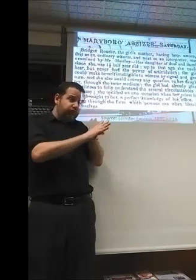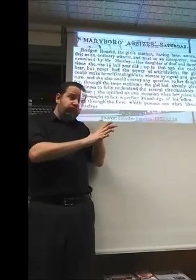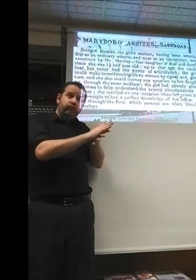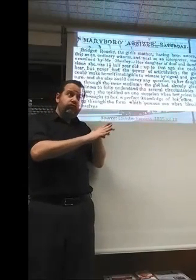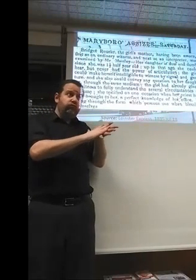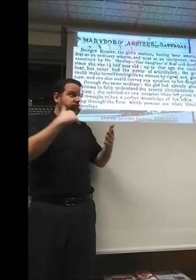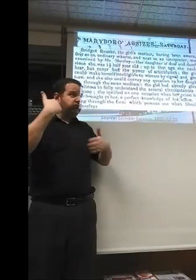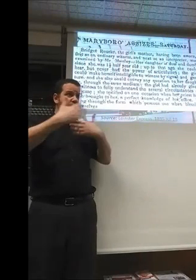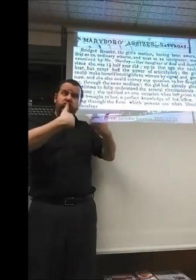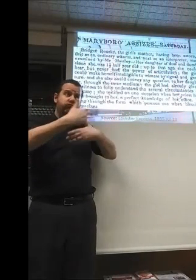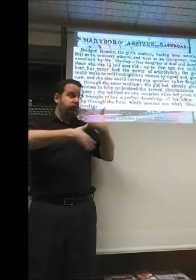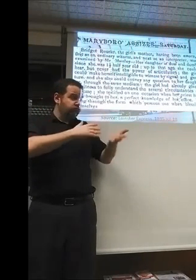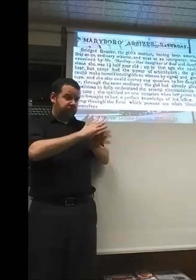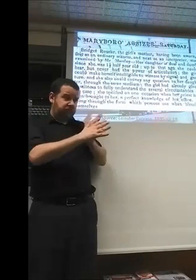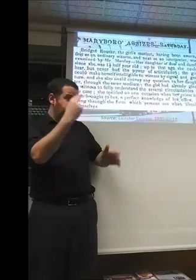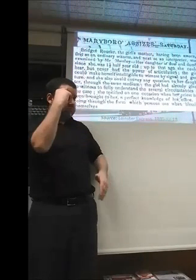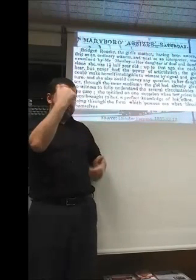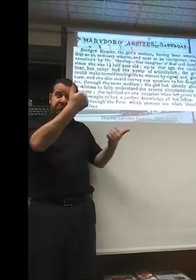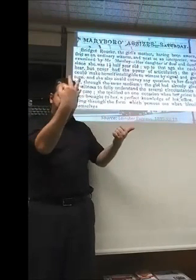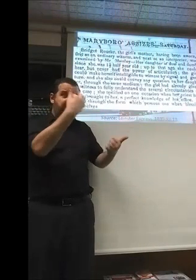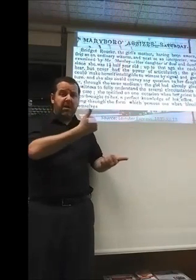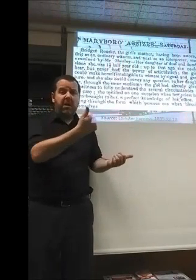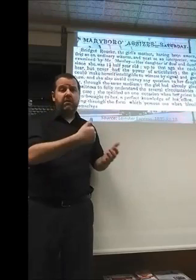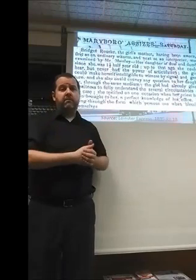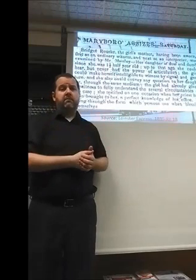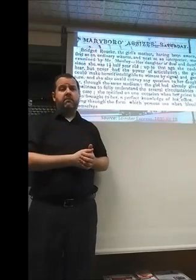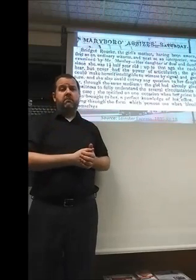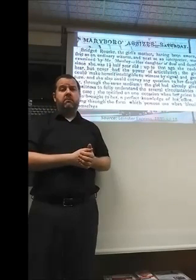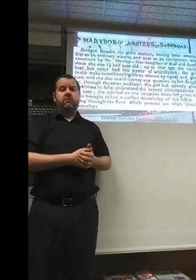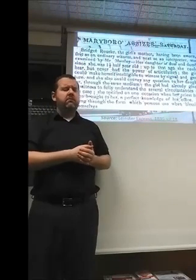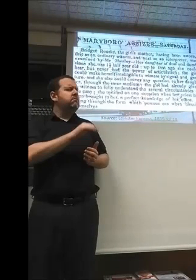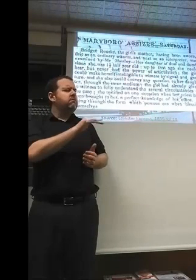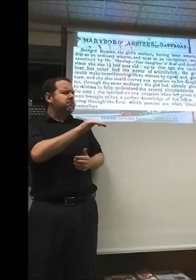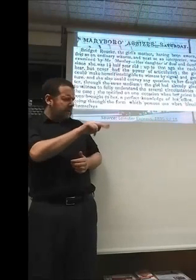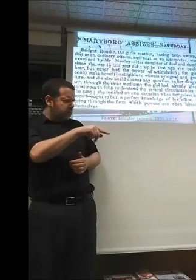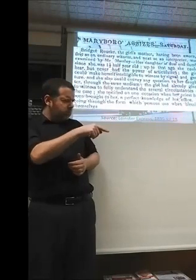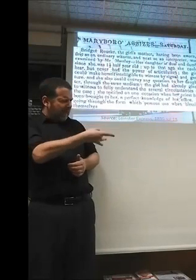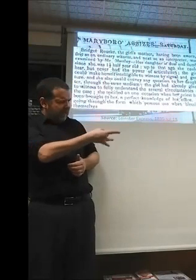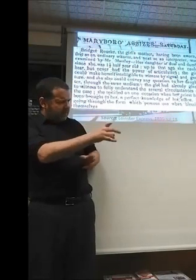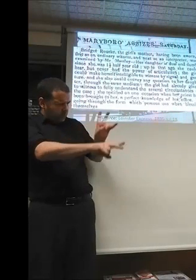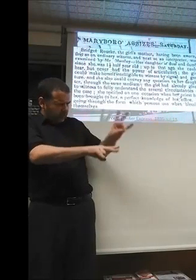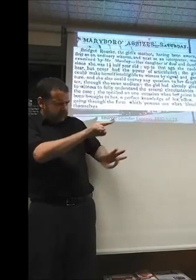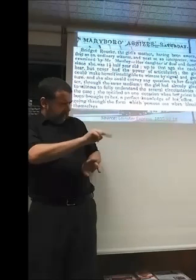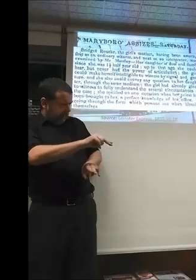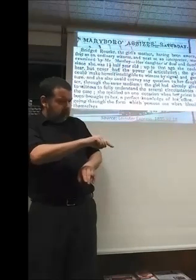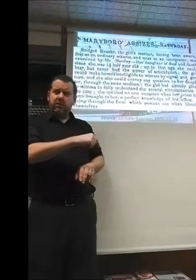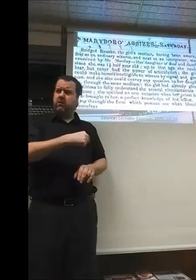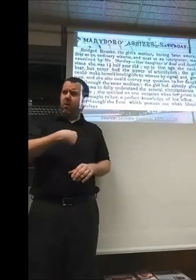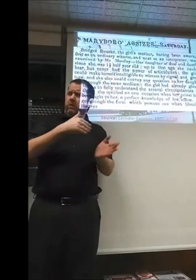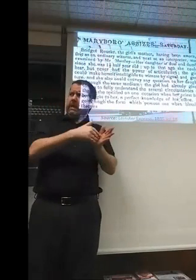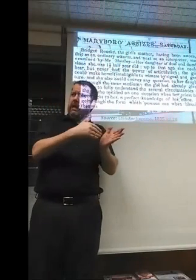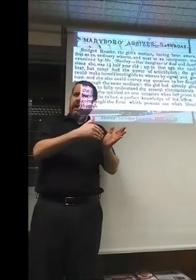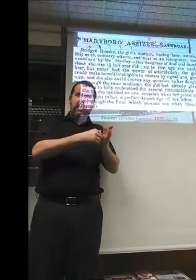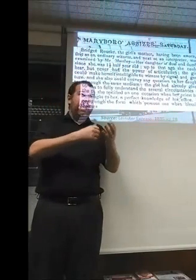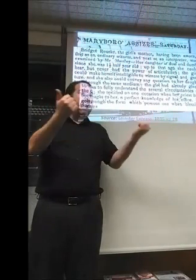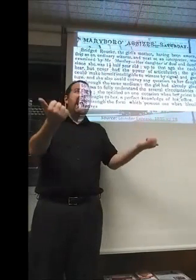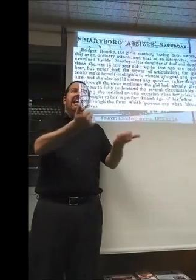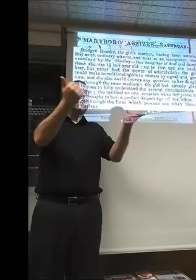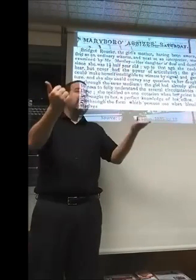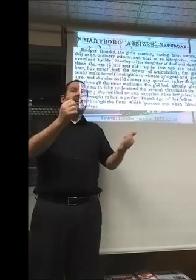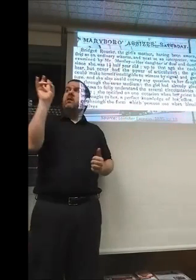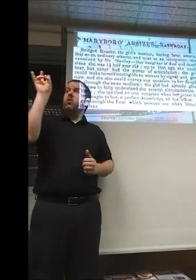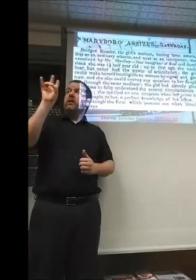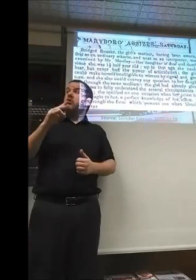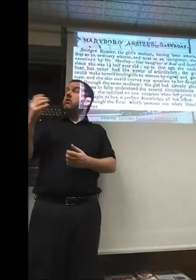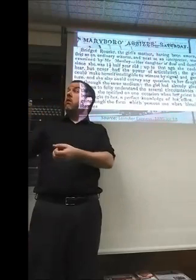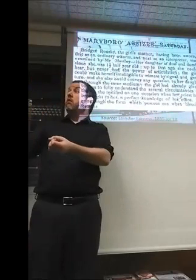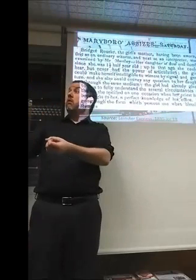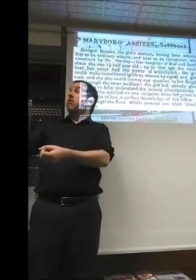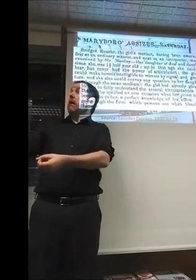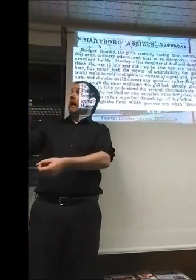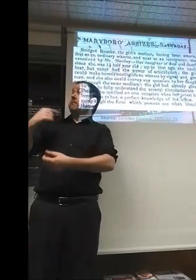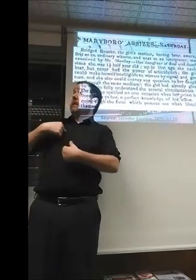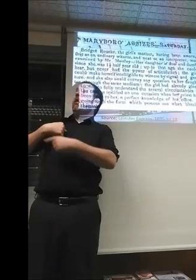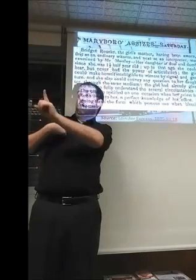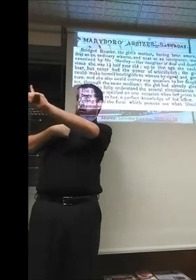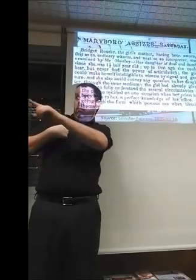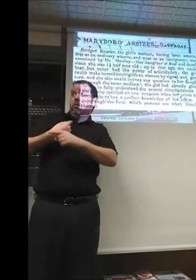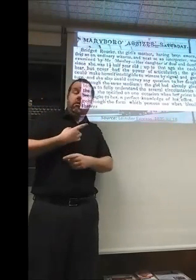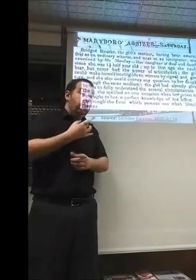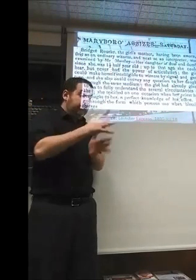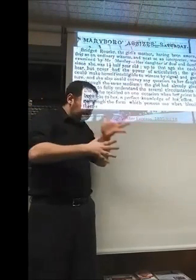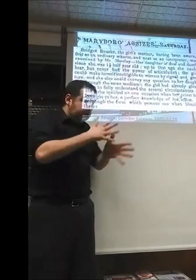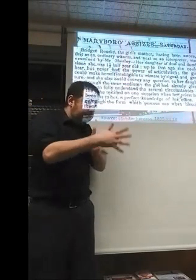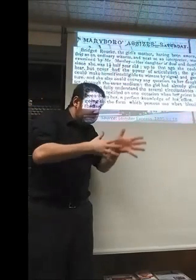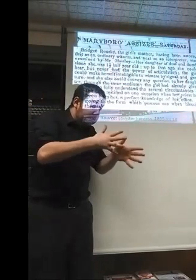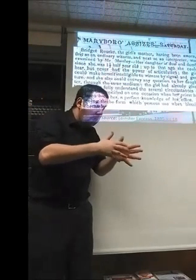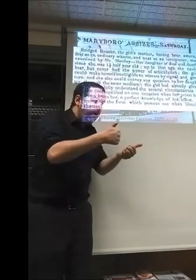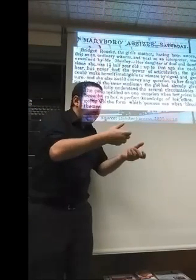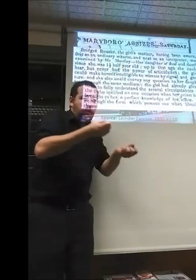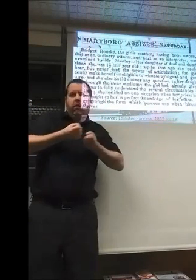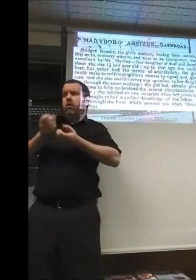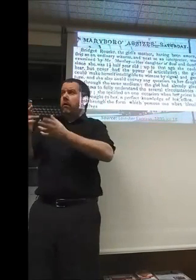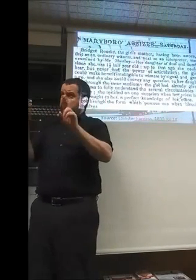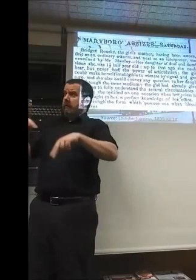he was never educated, he had no deaf brothers or sisters and he grew up in a hearing family